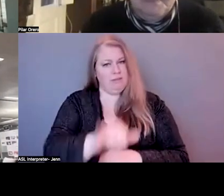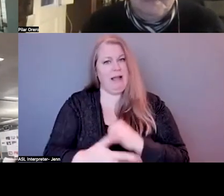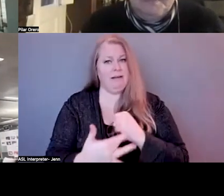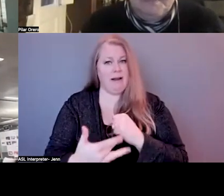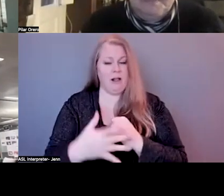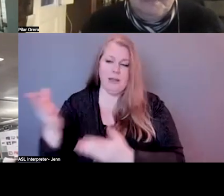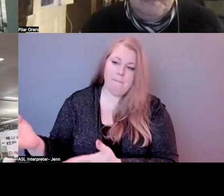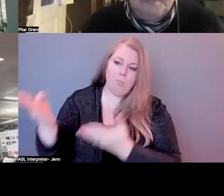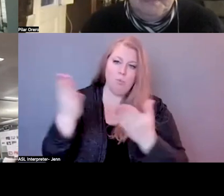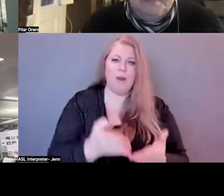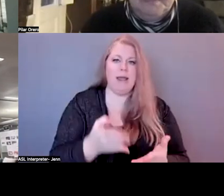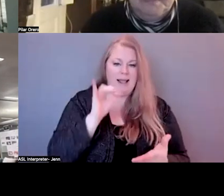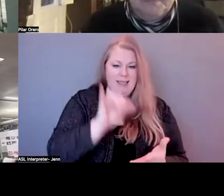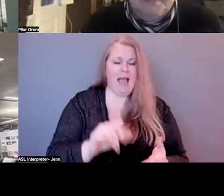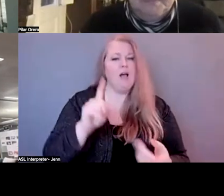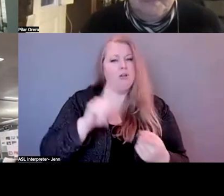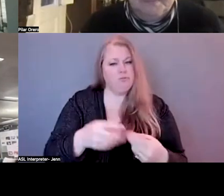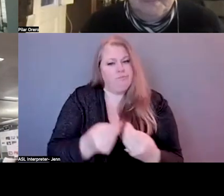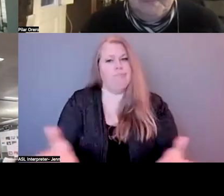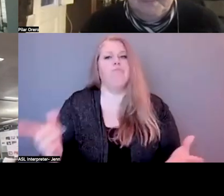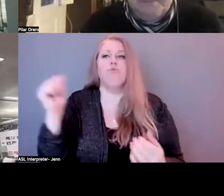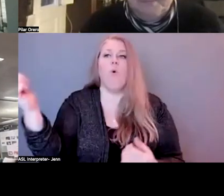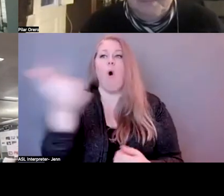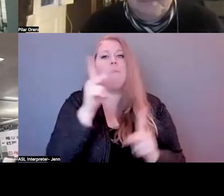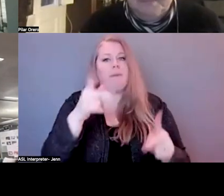to the mainstream platforms that every other people are also using.